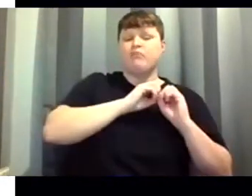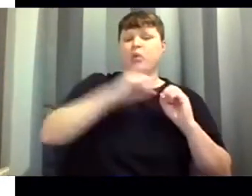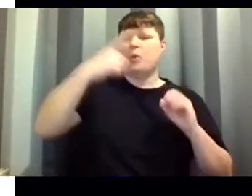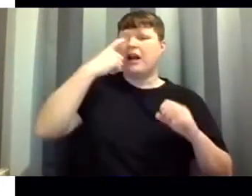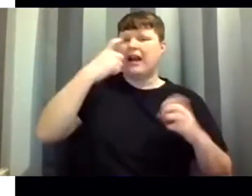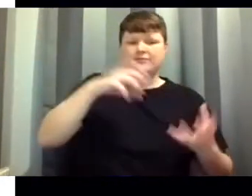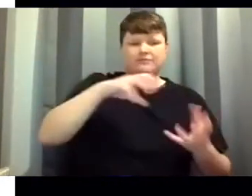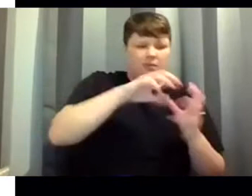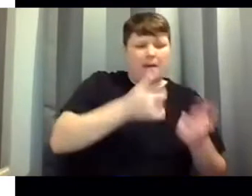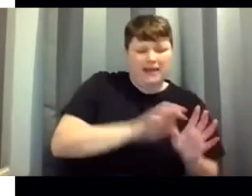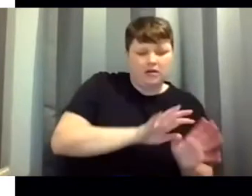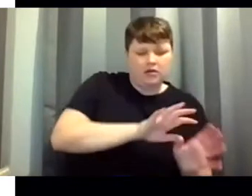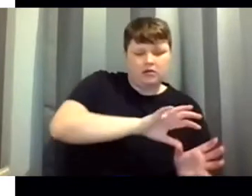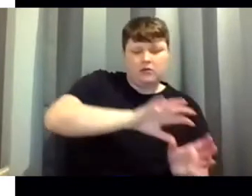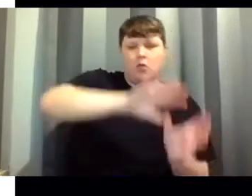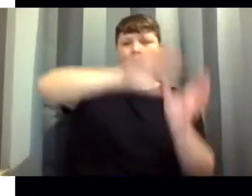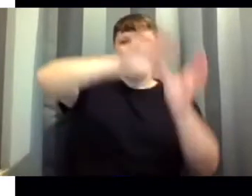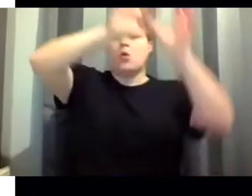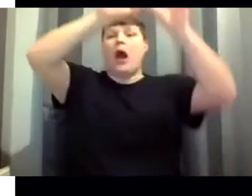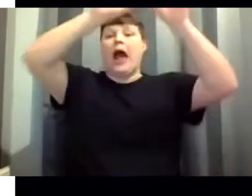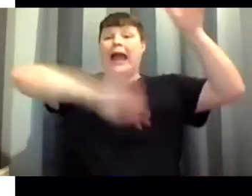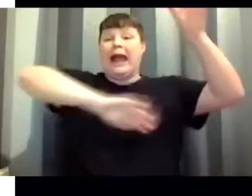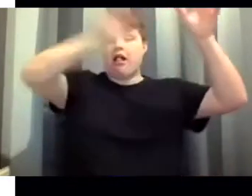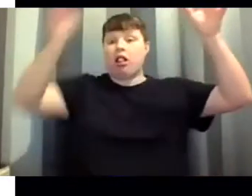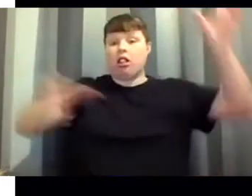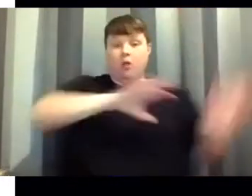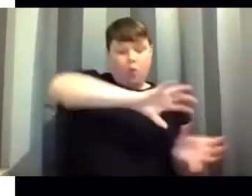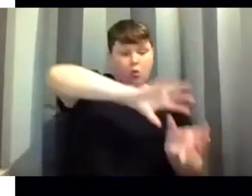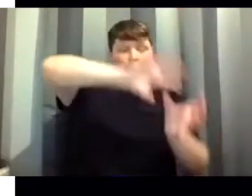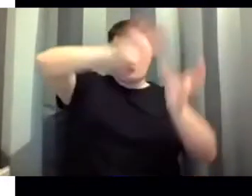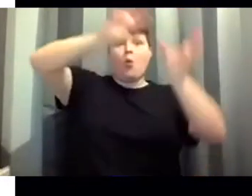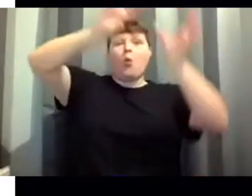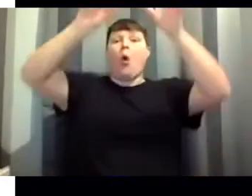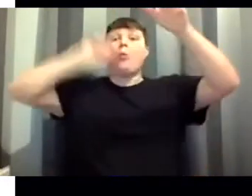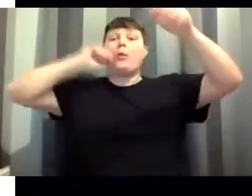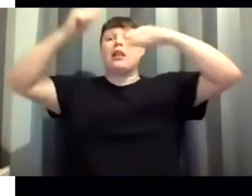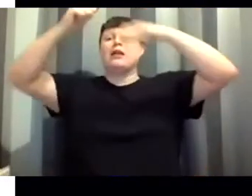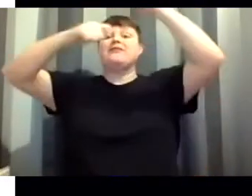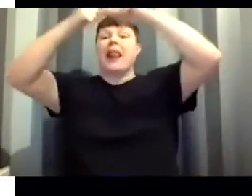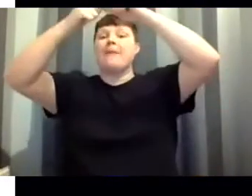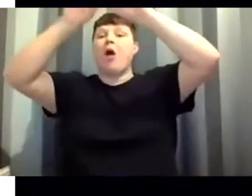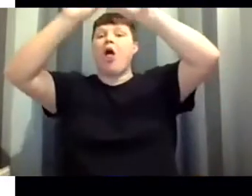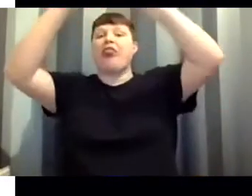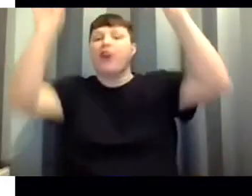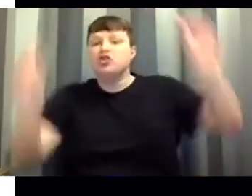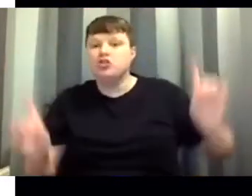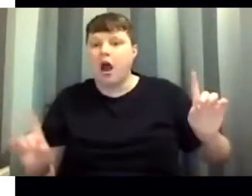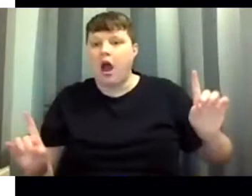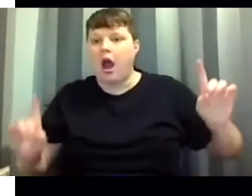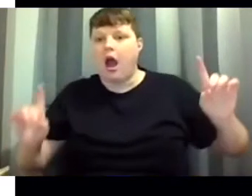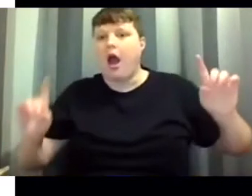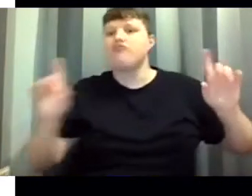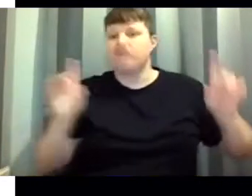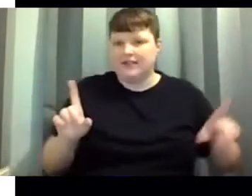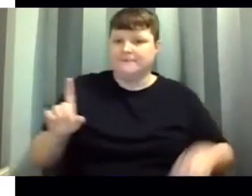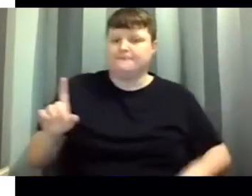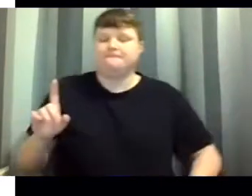or maybe it's been heated - and that's going to develop into a thunderstorm...maybe. And we do